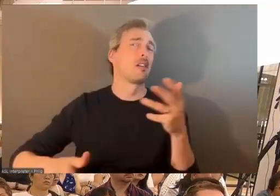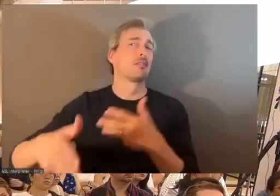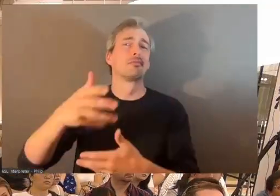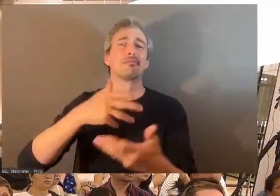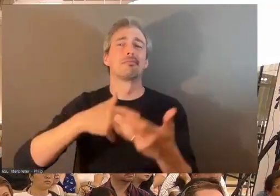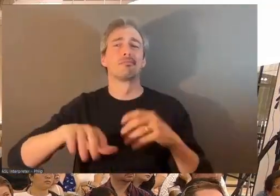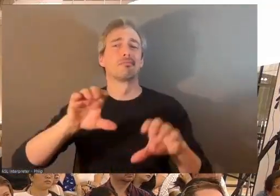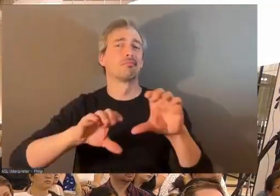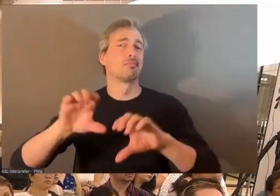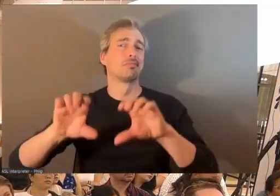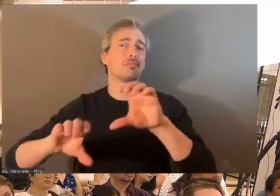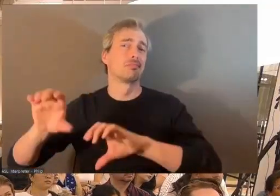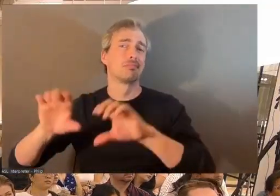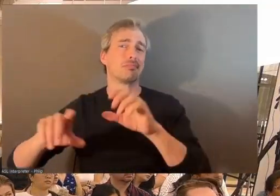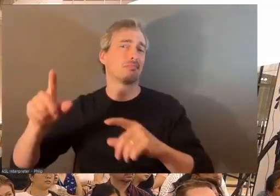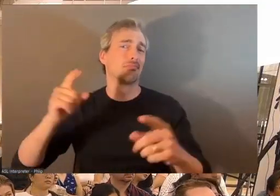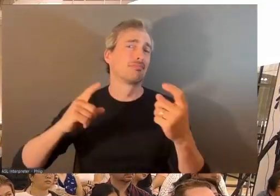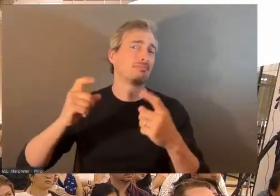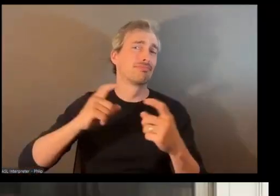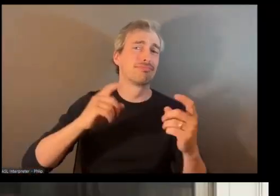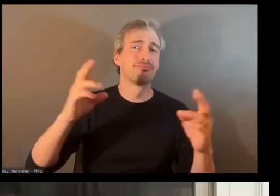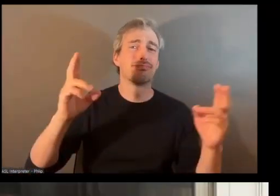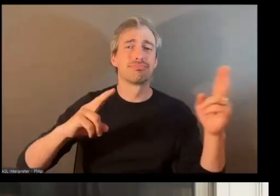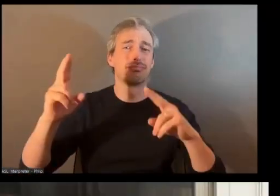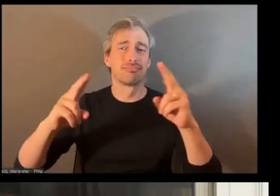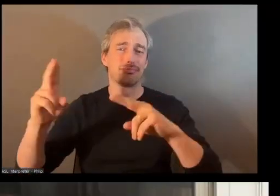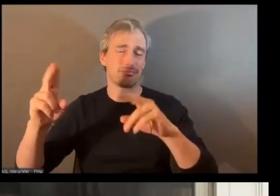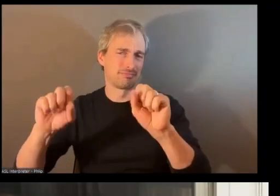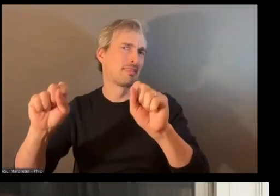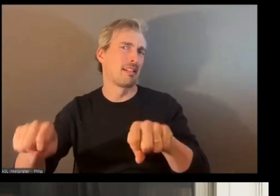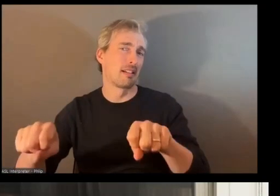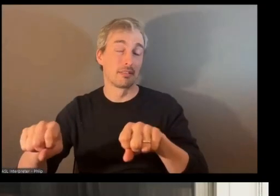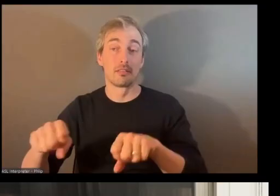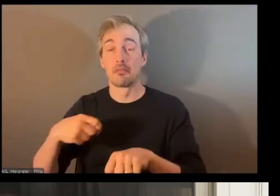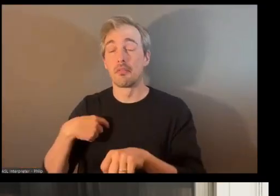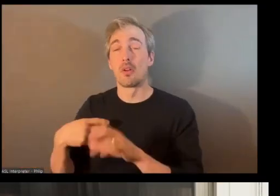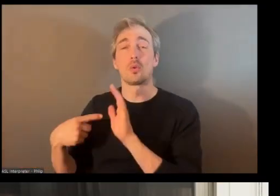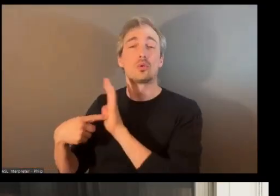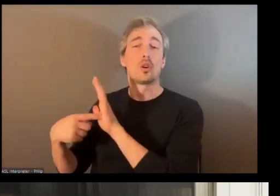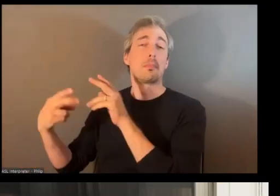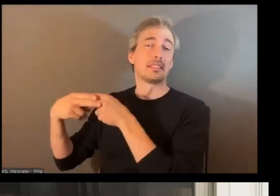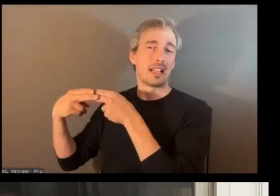My email if you have any questions, and also the QR code for LinkedIn. And thank you so much.